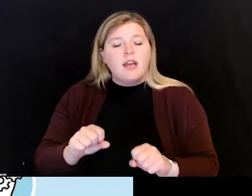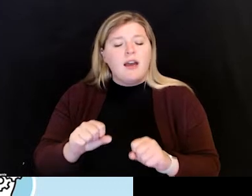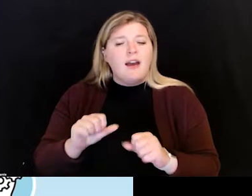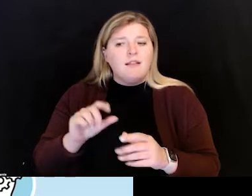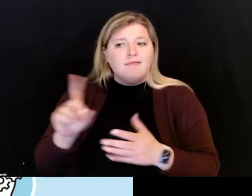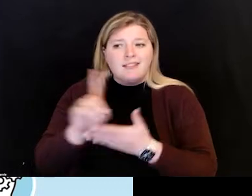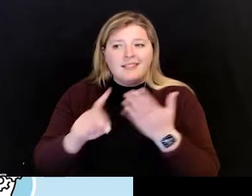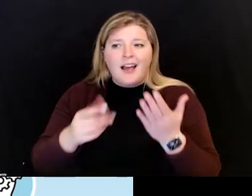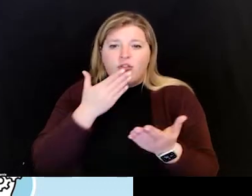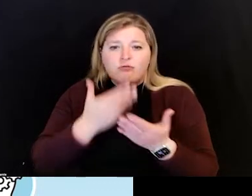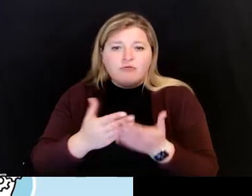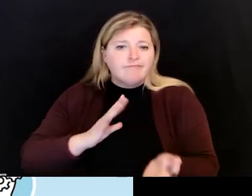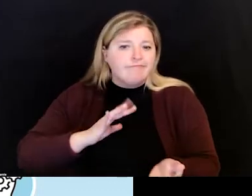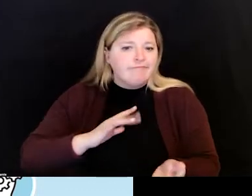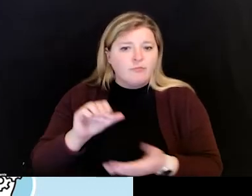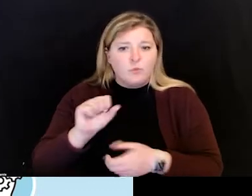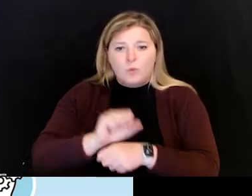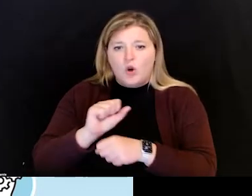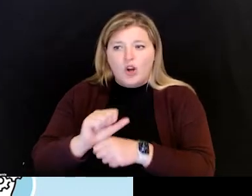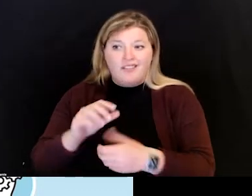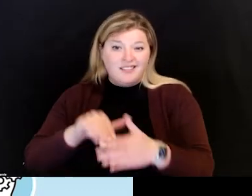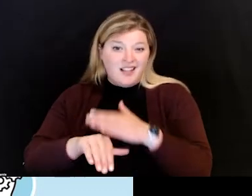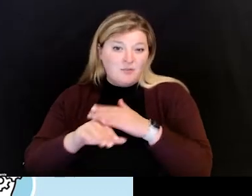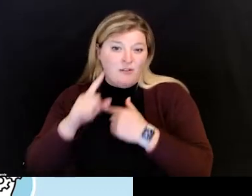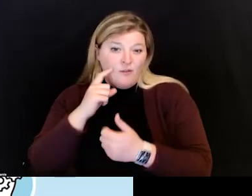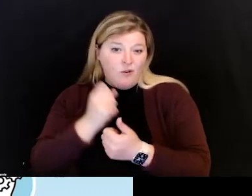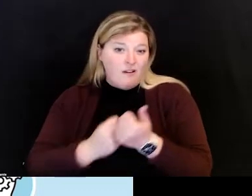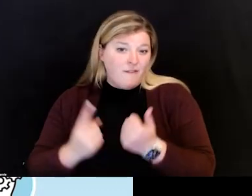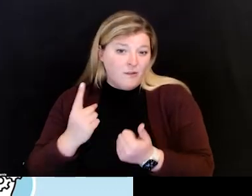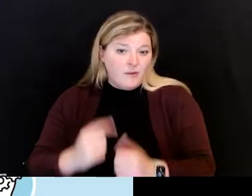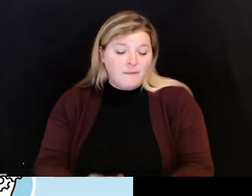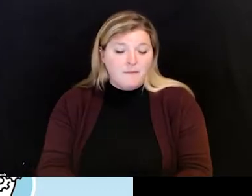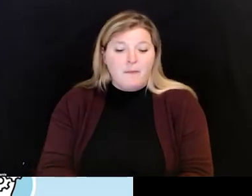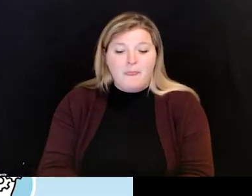and is useful and accessible to everyone. Next.